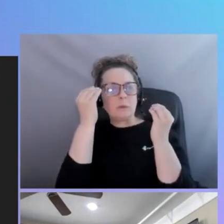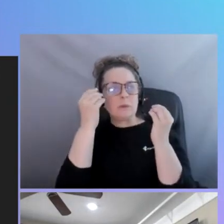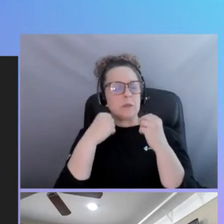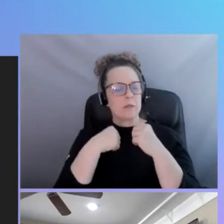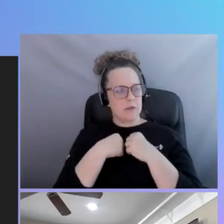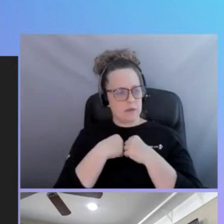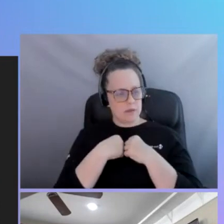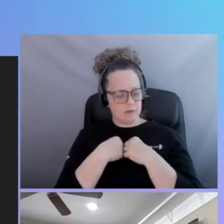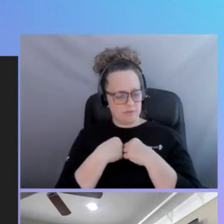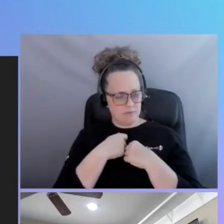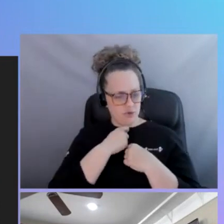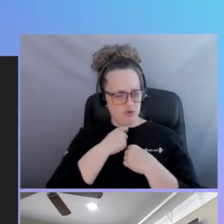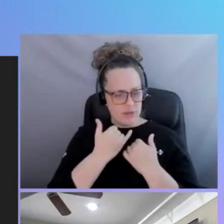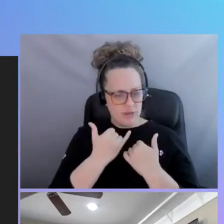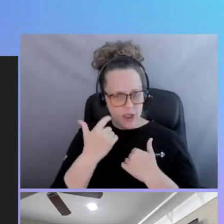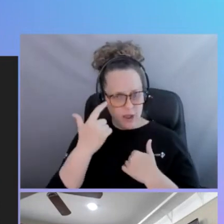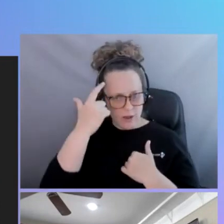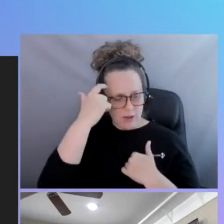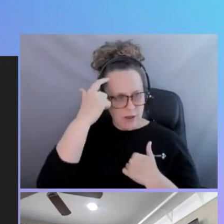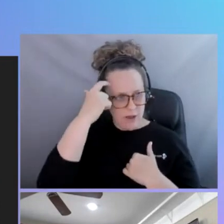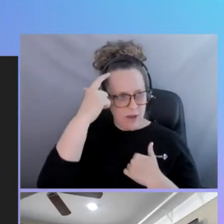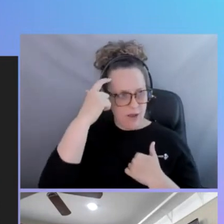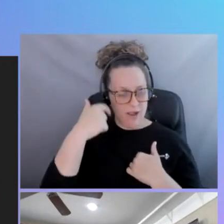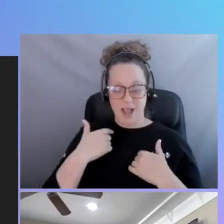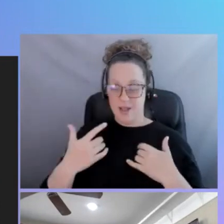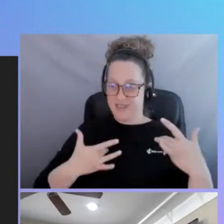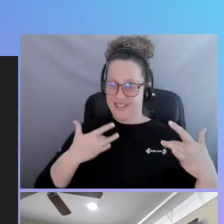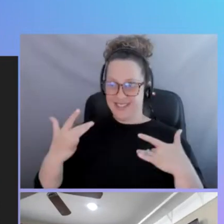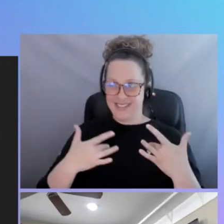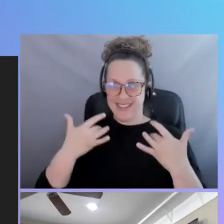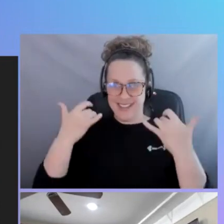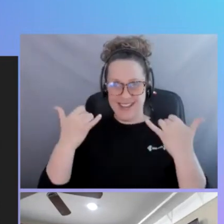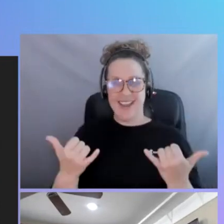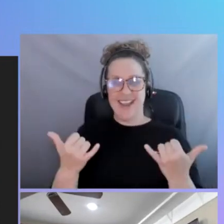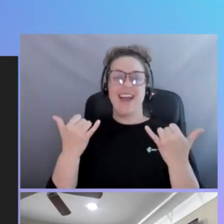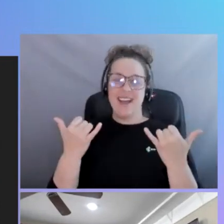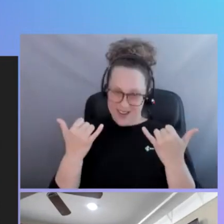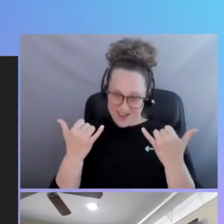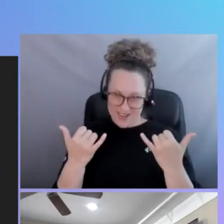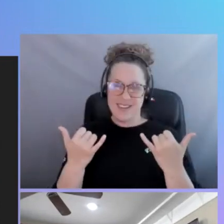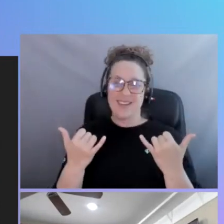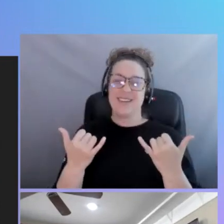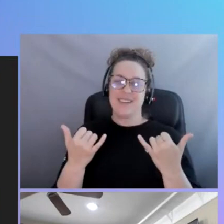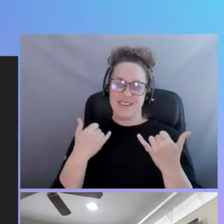take questions. Which brings us to Q and A and back to Roger.